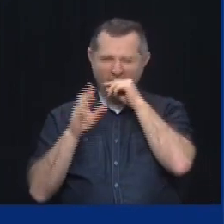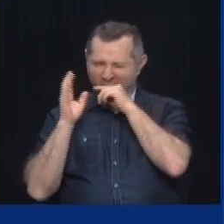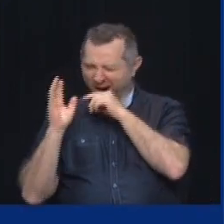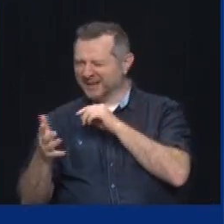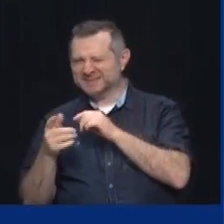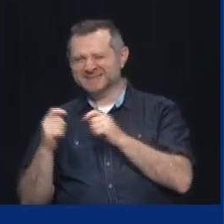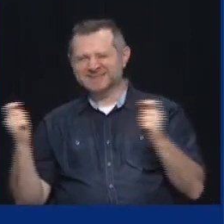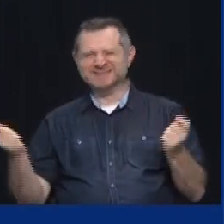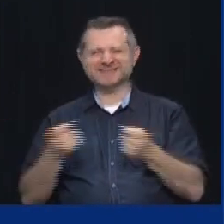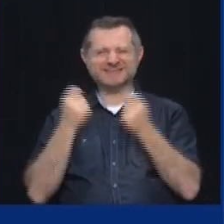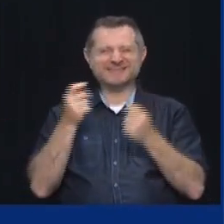THE PEOPLE OF THE STATE OF NEW YORK.